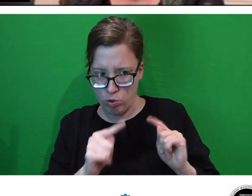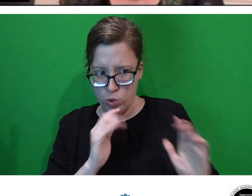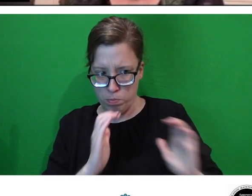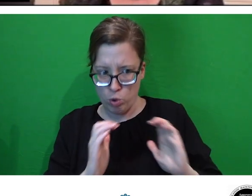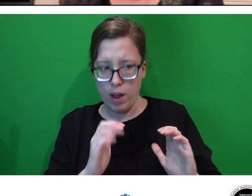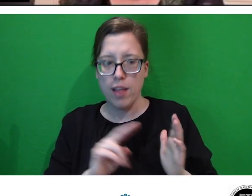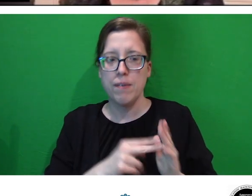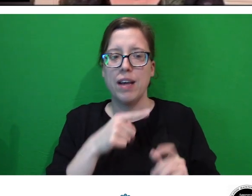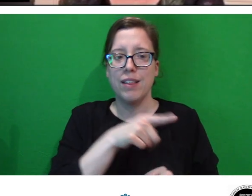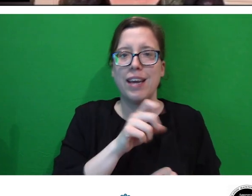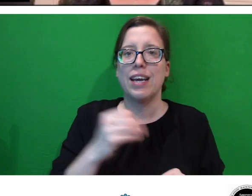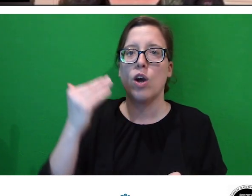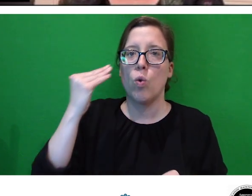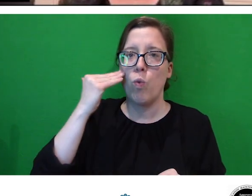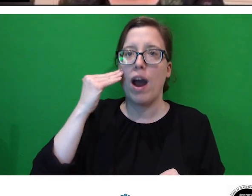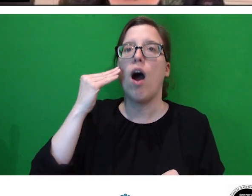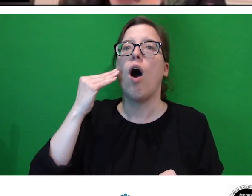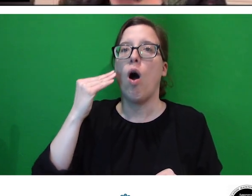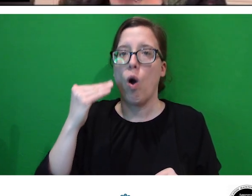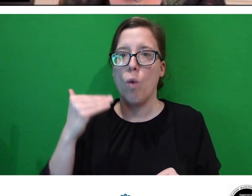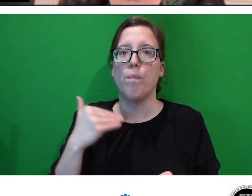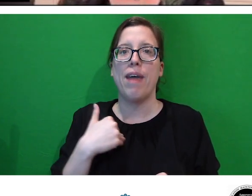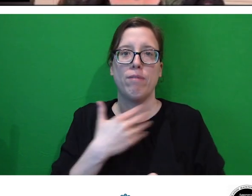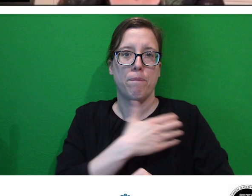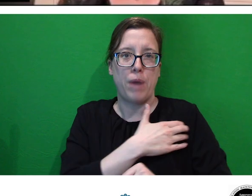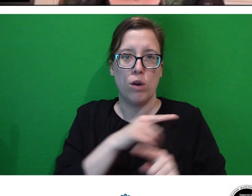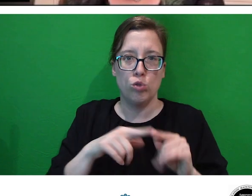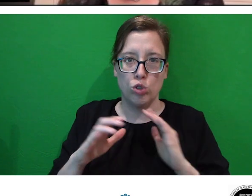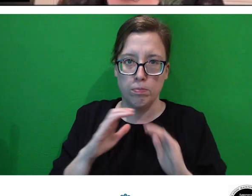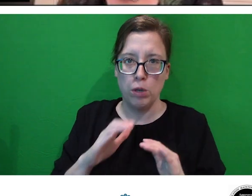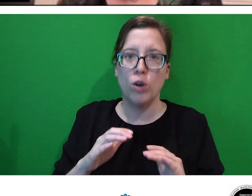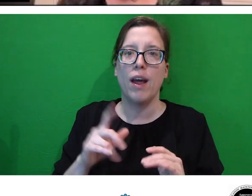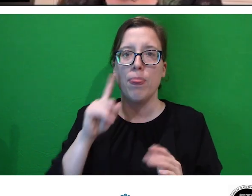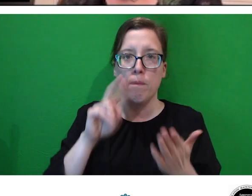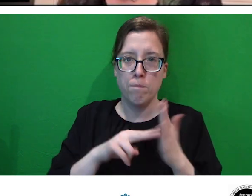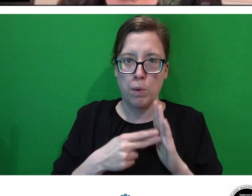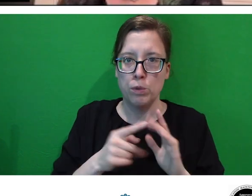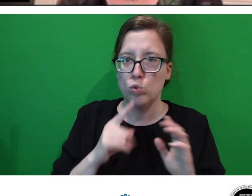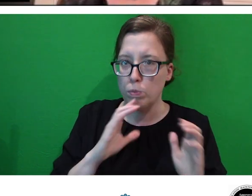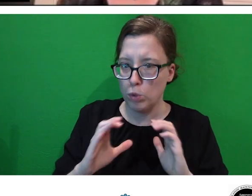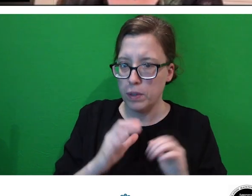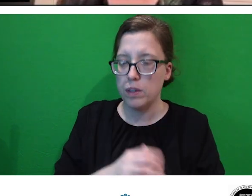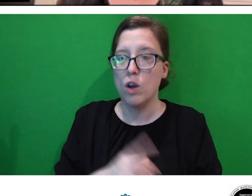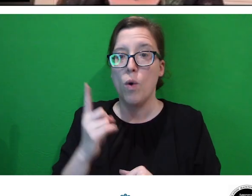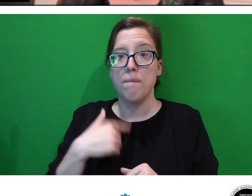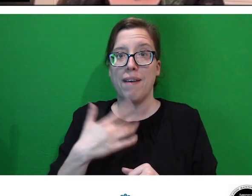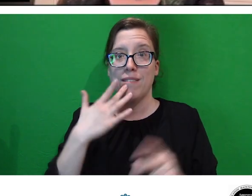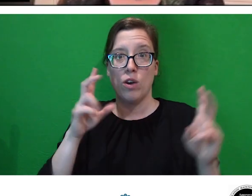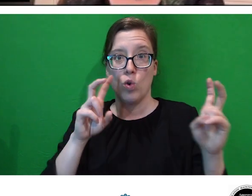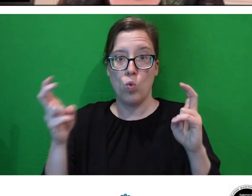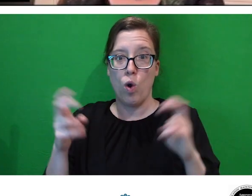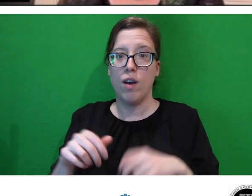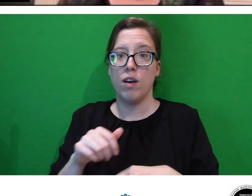those things to potential behaviors that are communicative, so kids can become aware of that